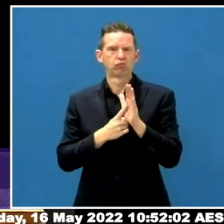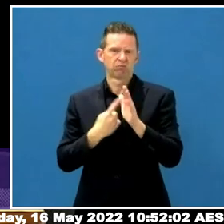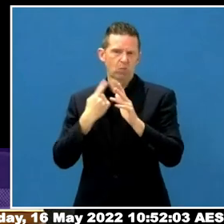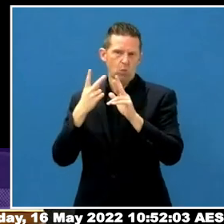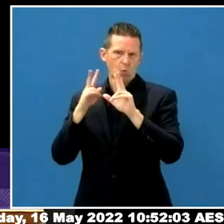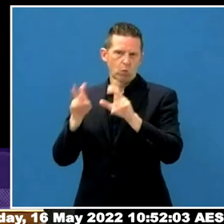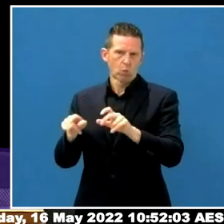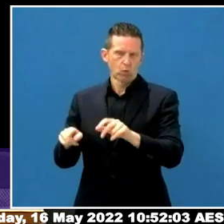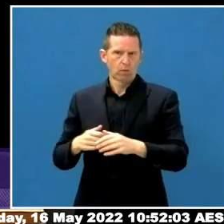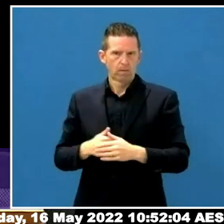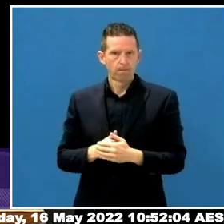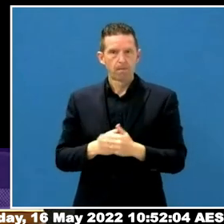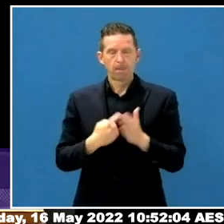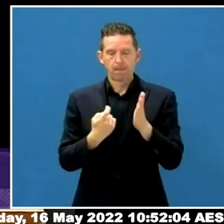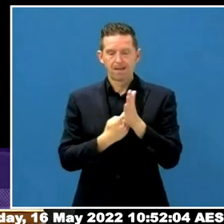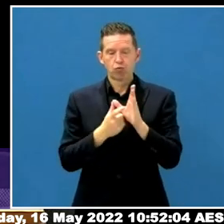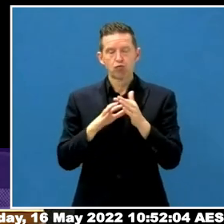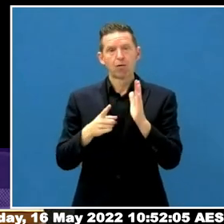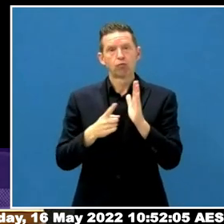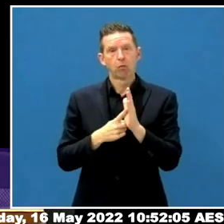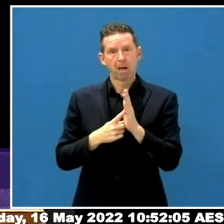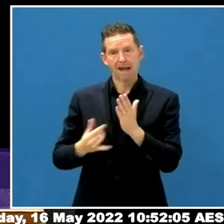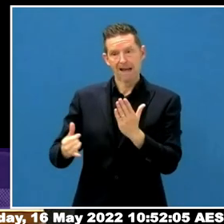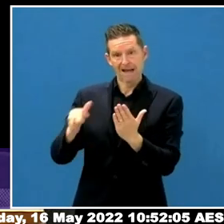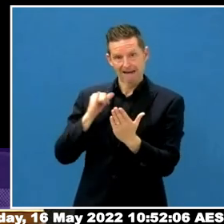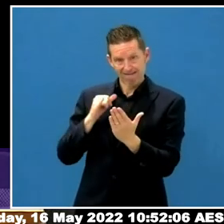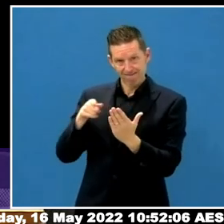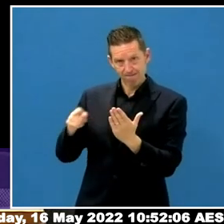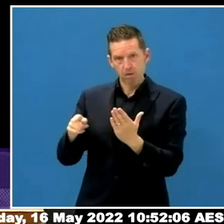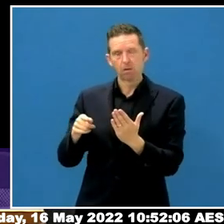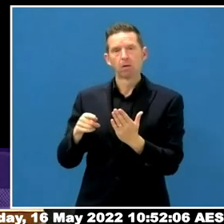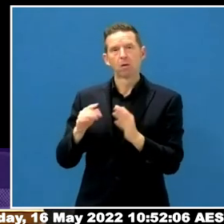Rachel's written evidence was provided under a compulsory notice to give written